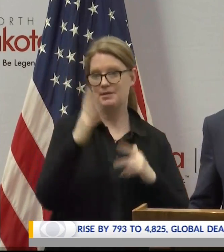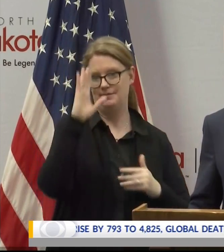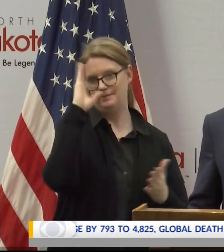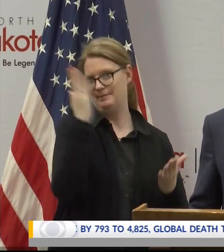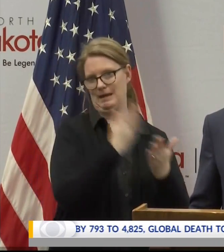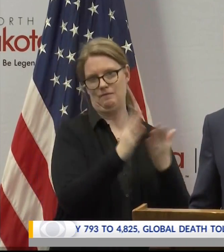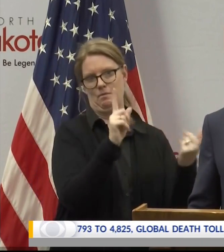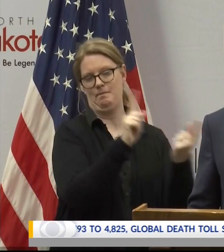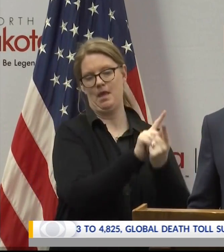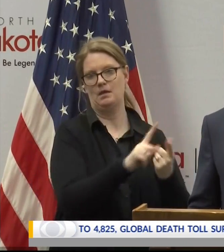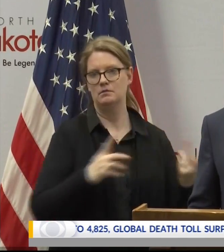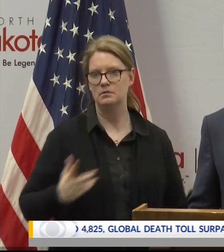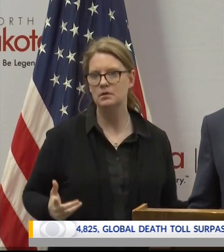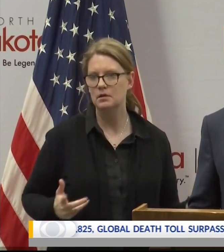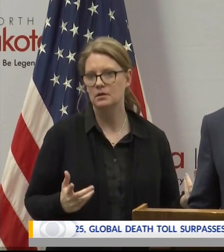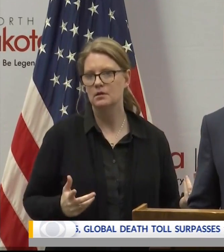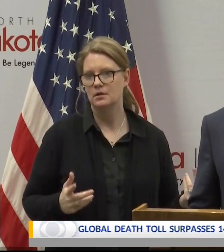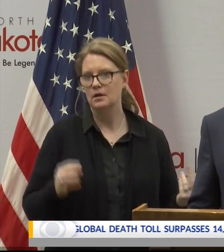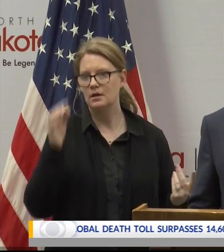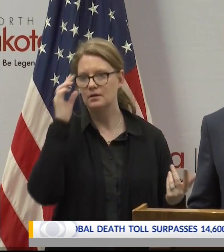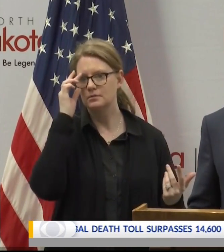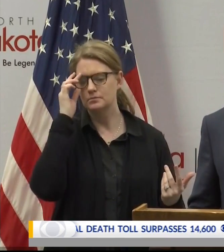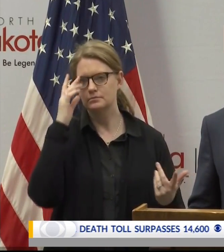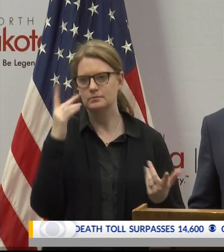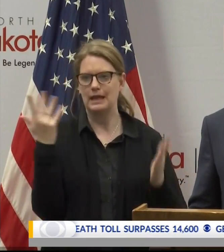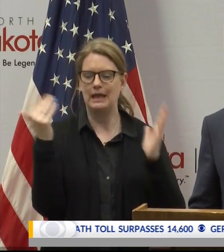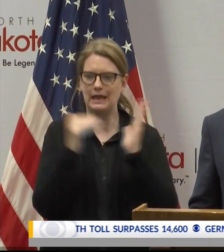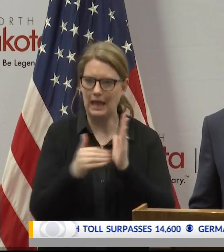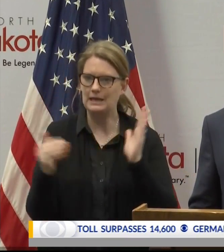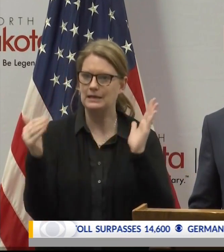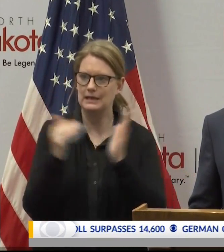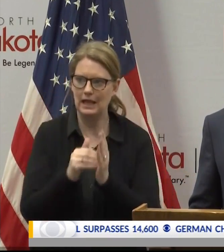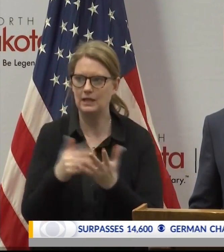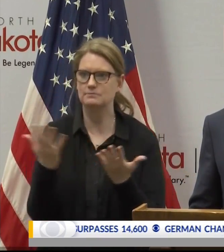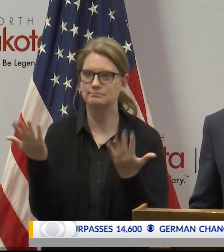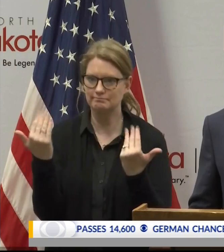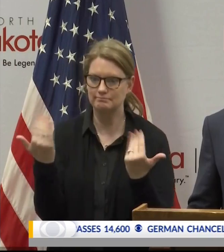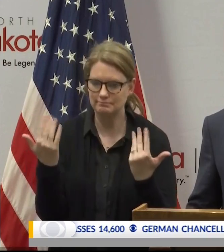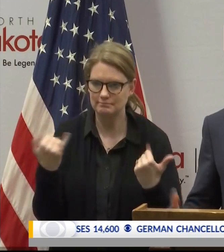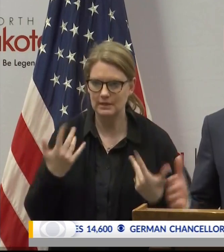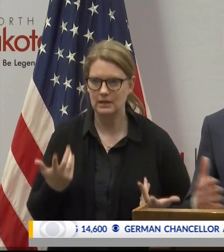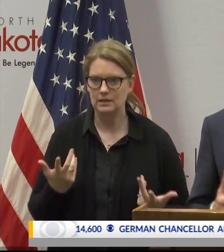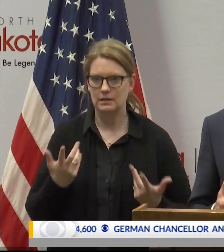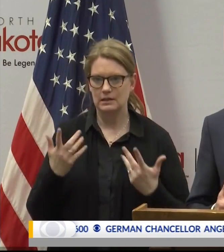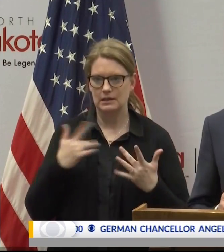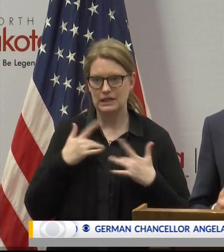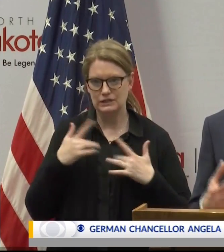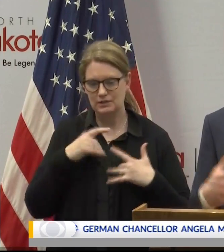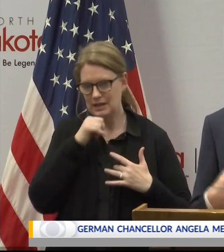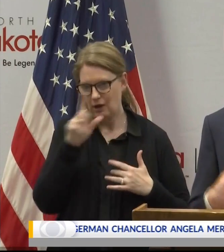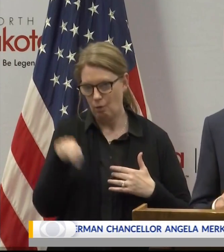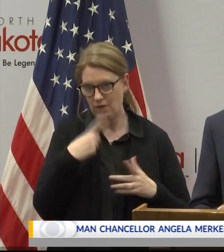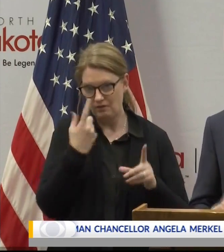PROTECT YOUR FAMILY, IT IS GOING TO PROTECT PEOPLE YOU HAVE NEVER MET BEFORE. WE AGAIN, JUST KEEP APPEALING TO PEOPLES CONCERN FOR NOT EVEN THERE OWN SELF, BUT FOR